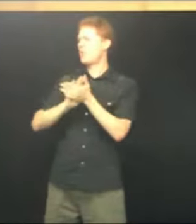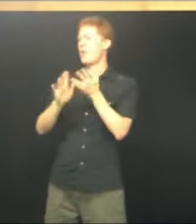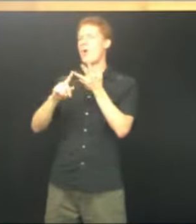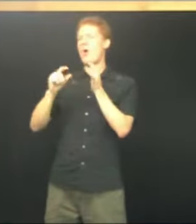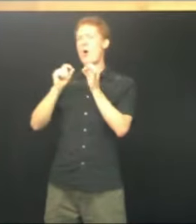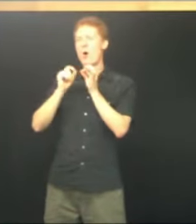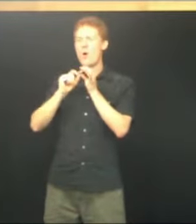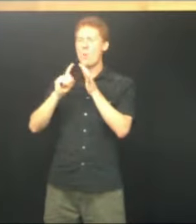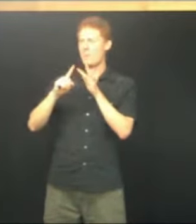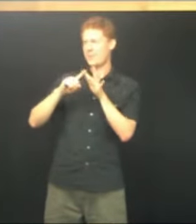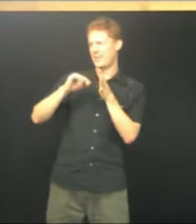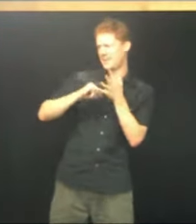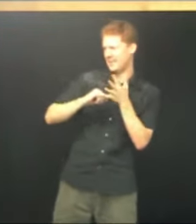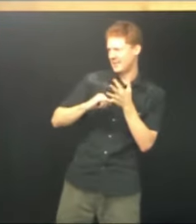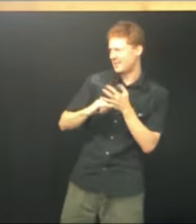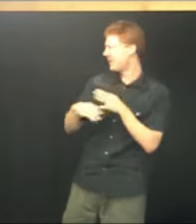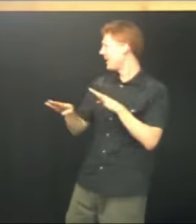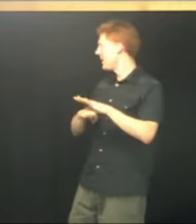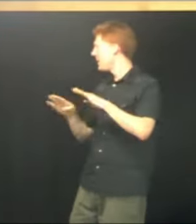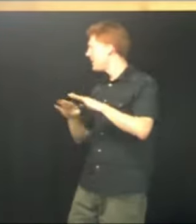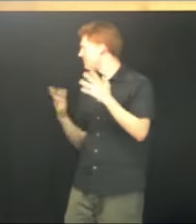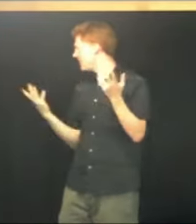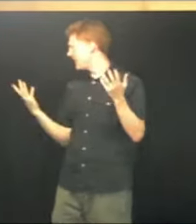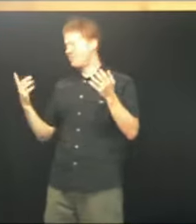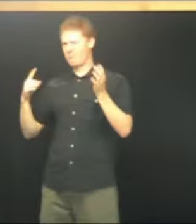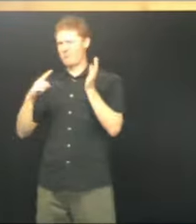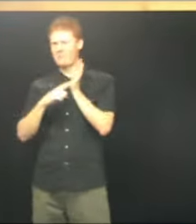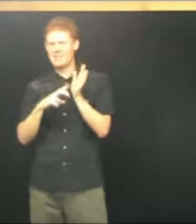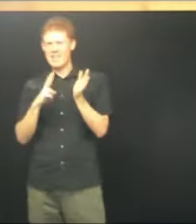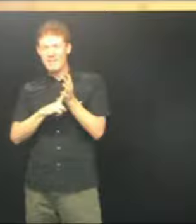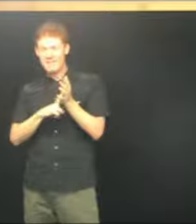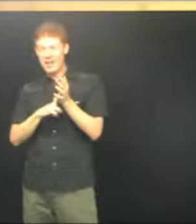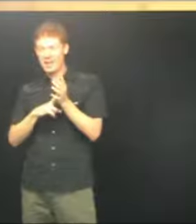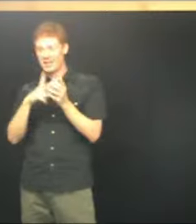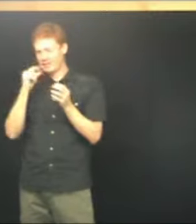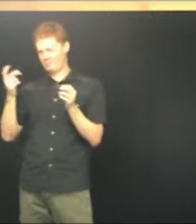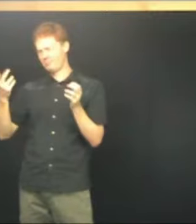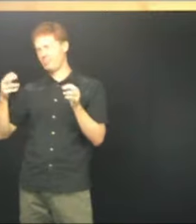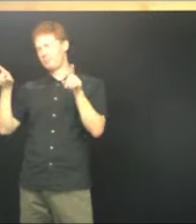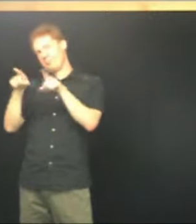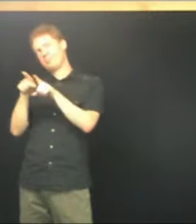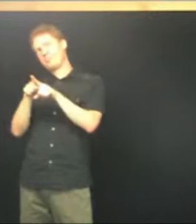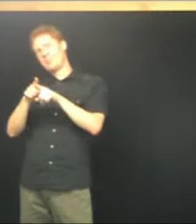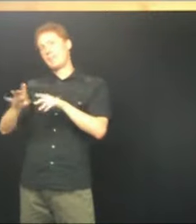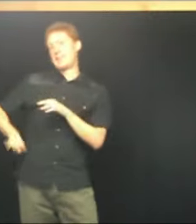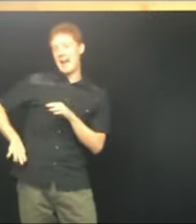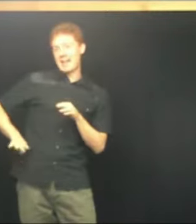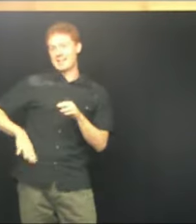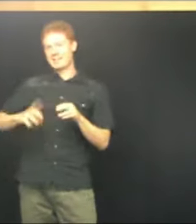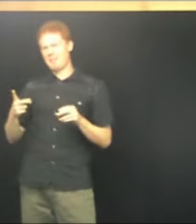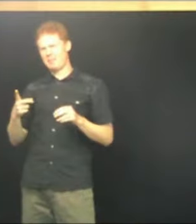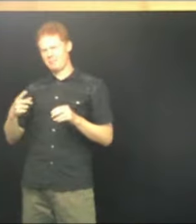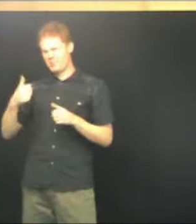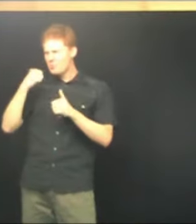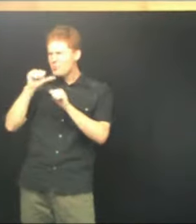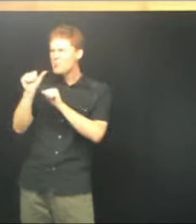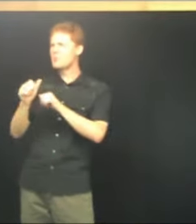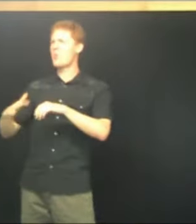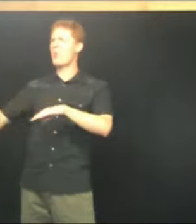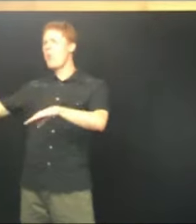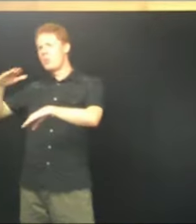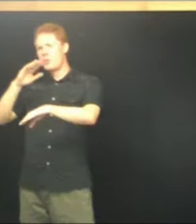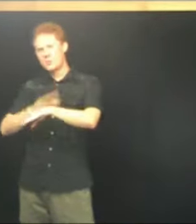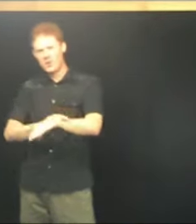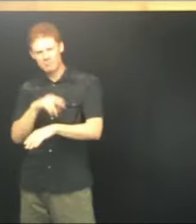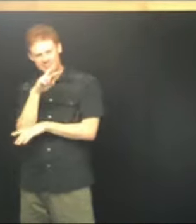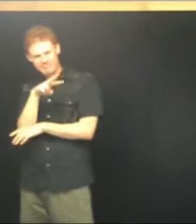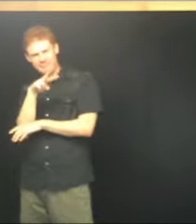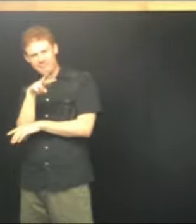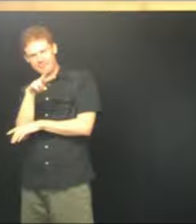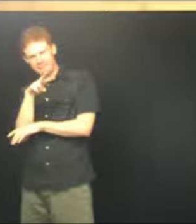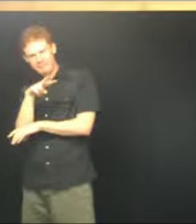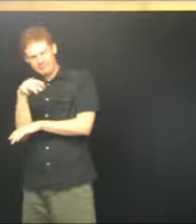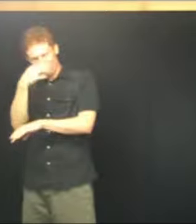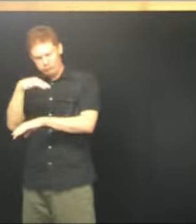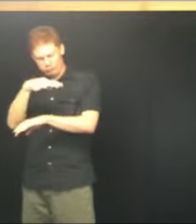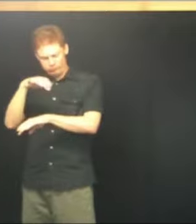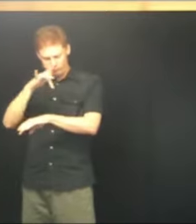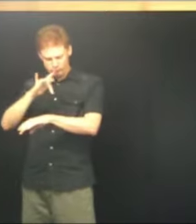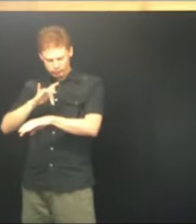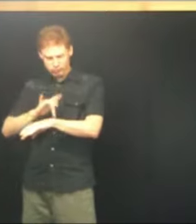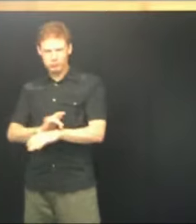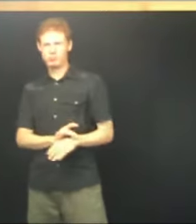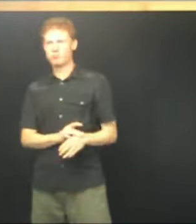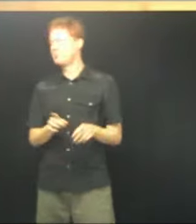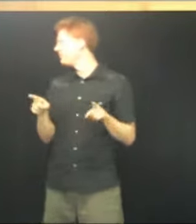or perhaps busy on hobbies. Or even "busy" watching tv. So all your time is wasted and runs out